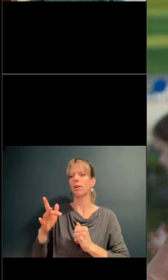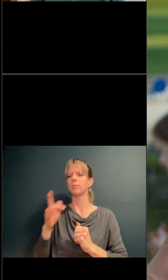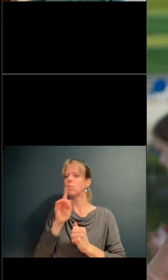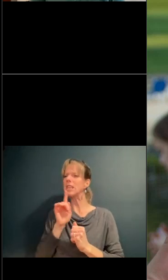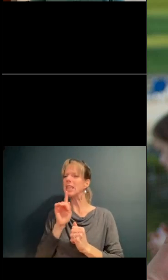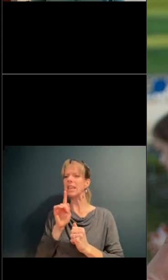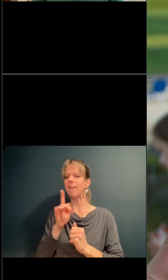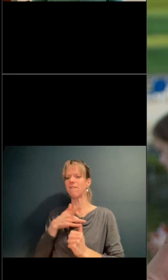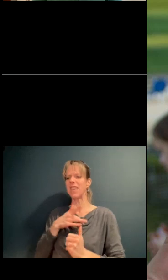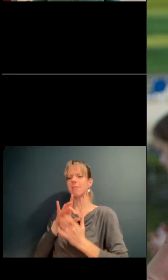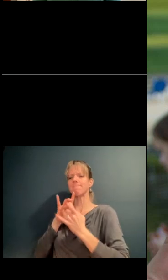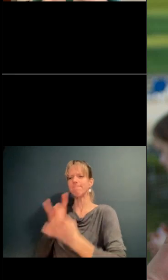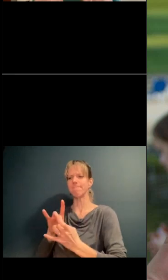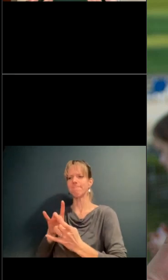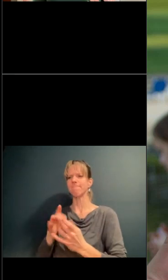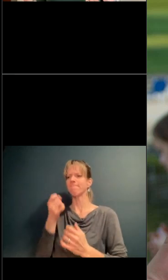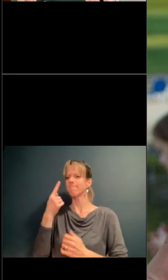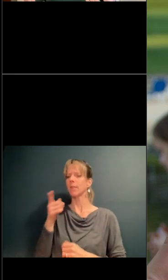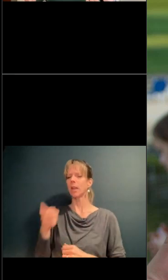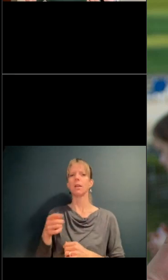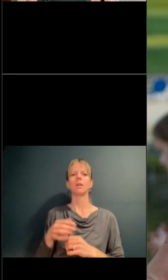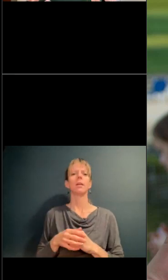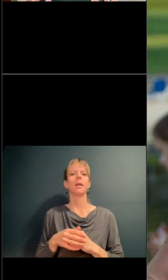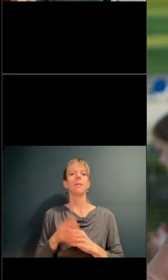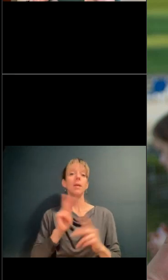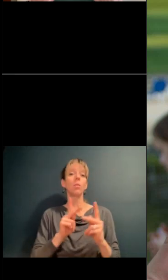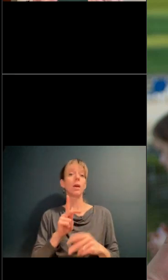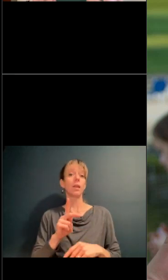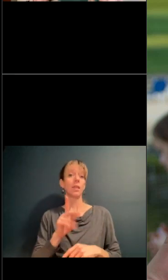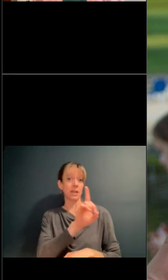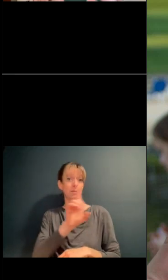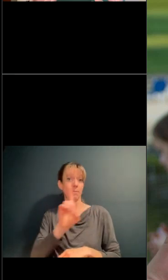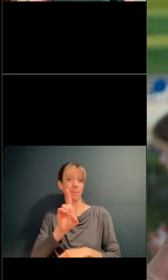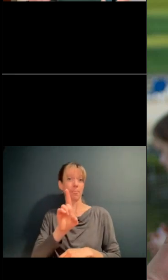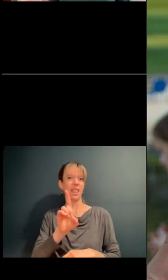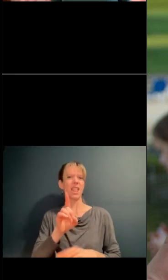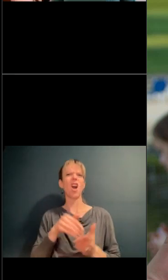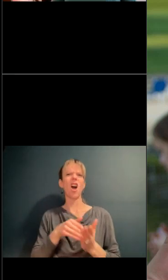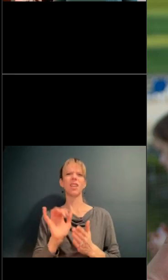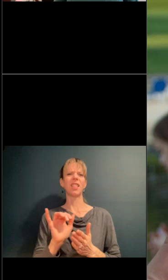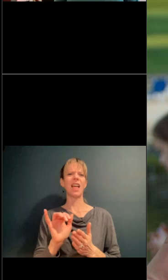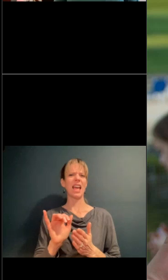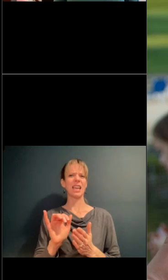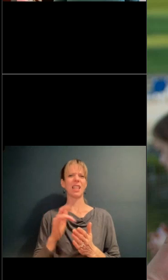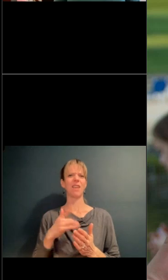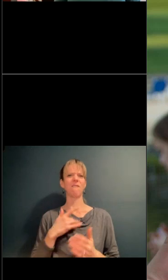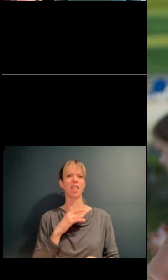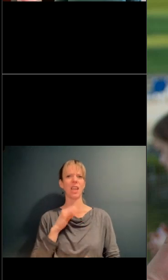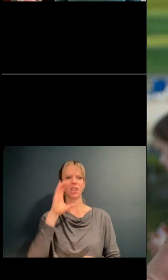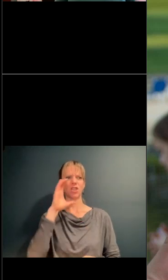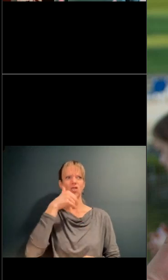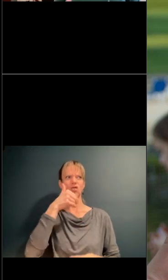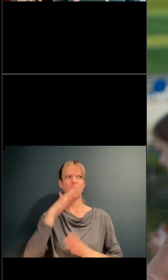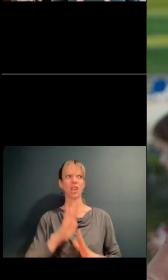I think for some of our students with developmental disabilities, they are often almost like strangers in their own school if they are spending their